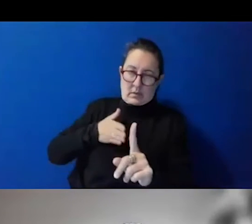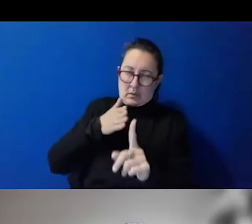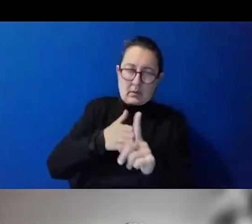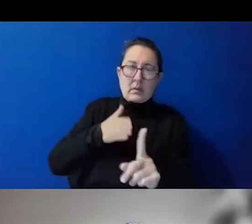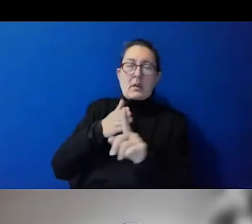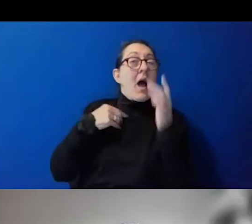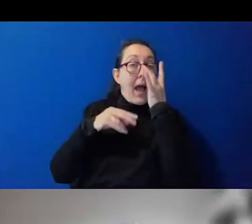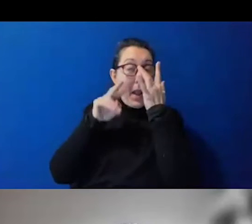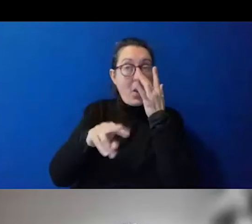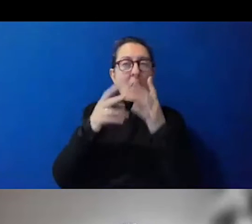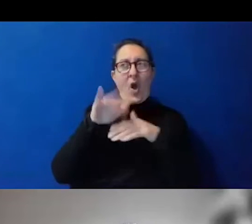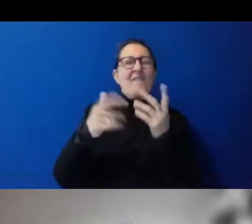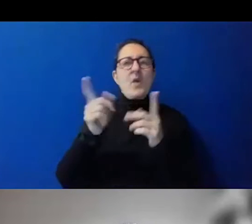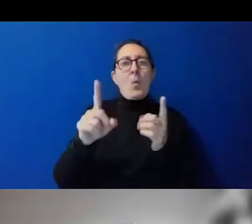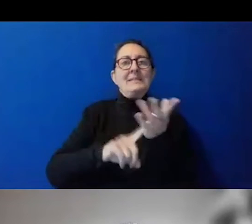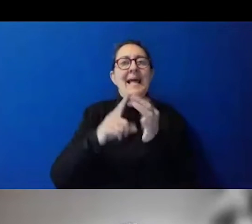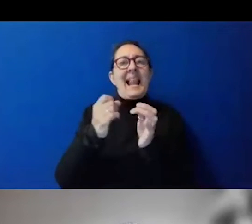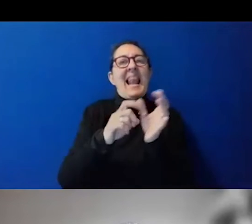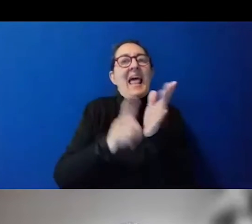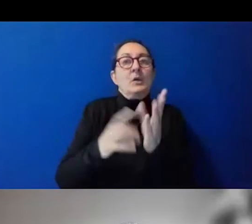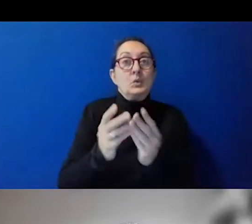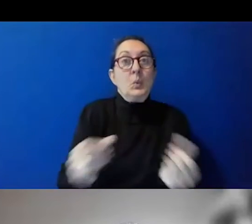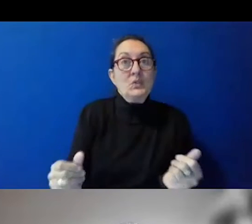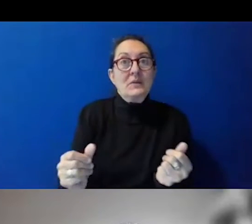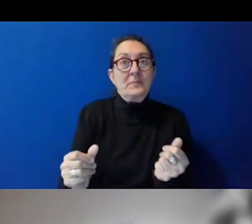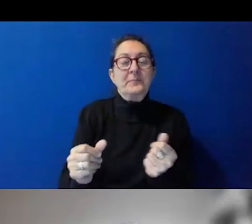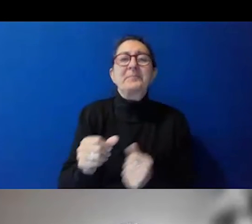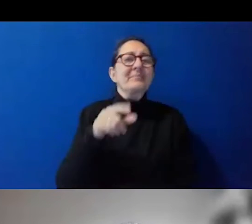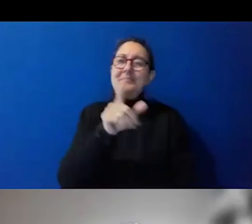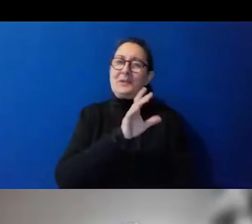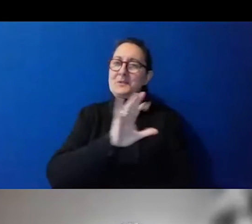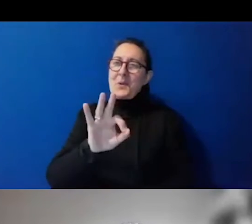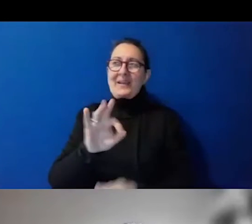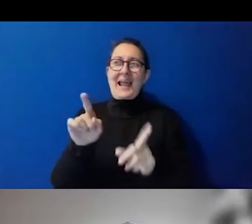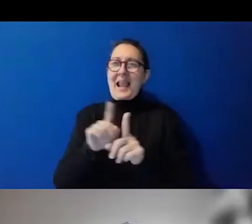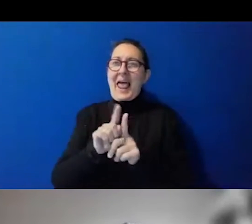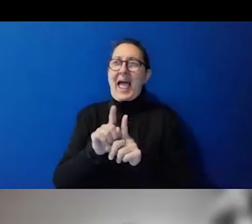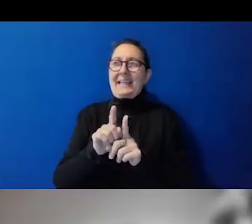out in our way the legal Solution that's not a human thing to do as humans we need also that